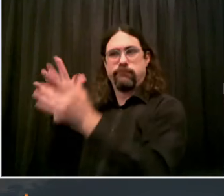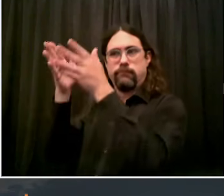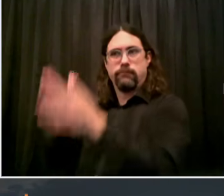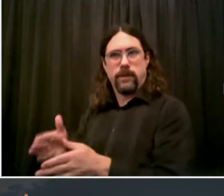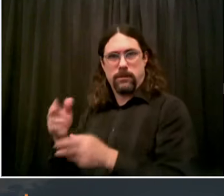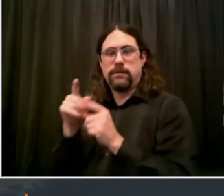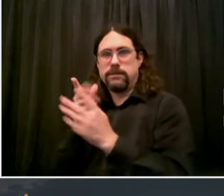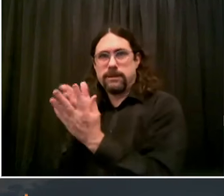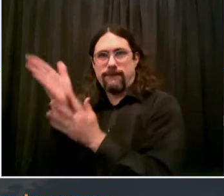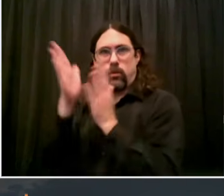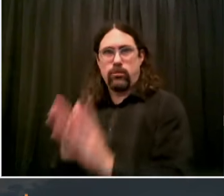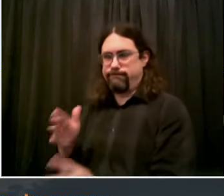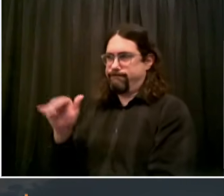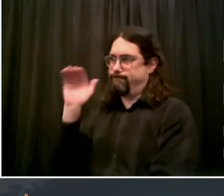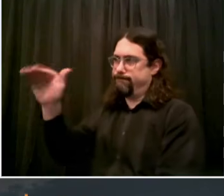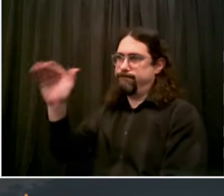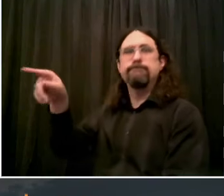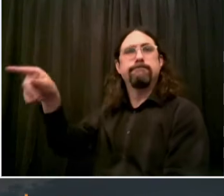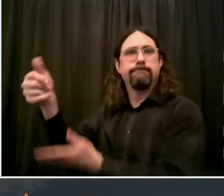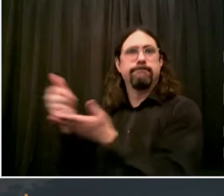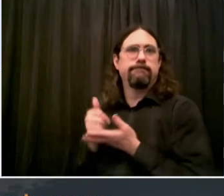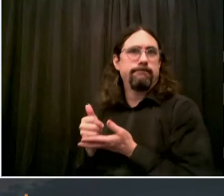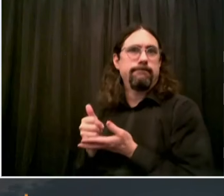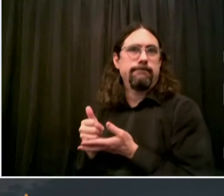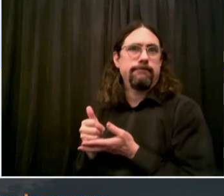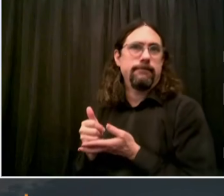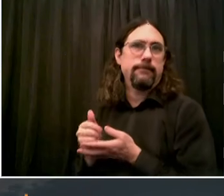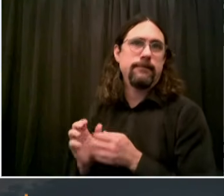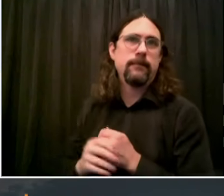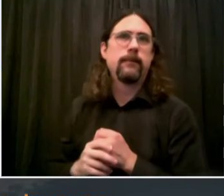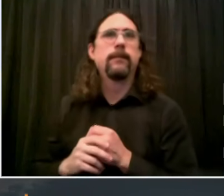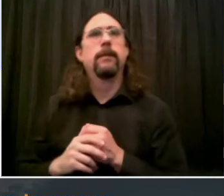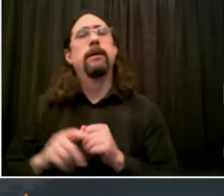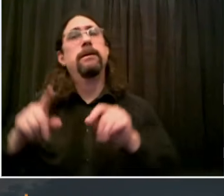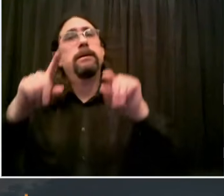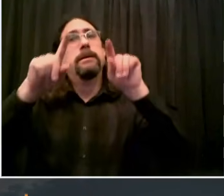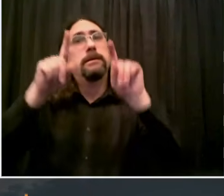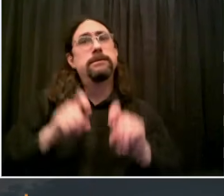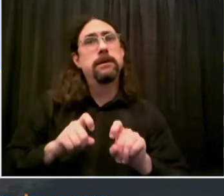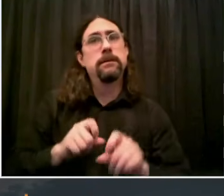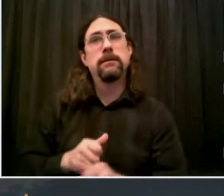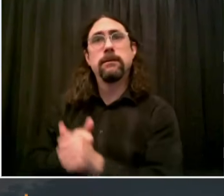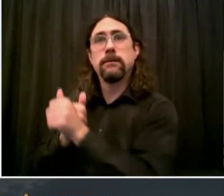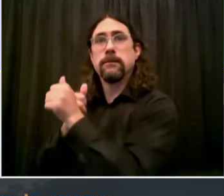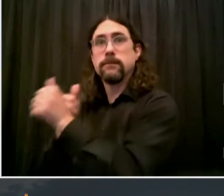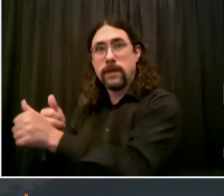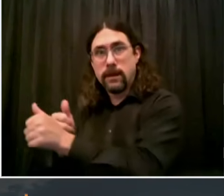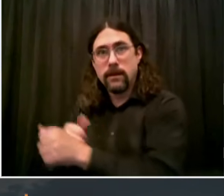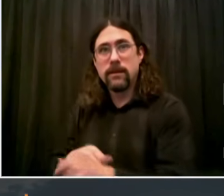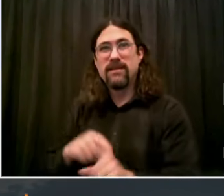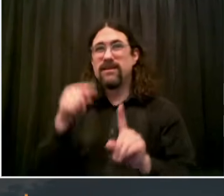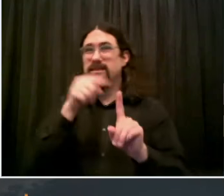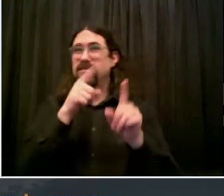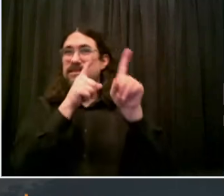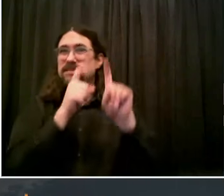THE HELP THEY NEED. NOW, WHEN WE THINK ABOUT TEST AND TRACE AND WE THINK ABOUT ALL THIS BIG APPARATUS PUT